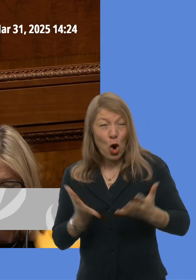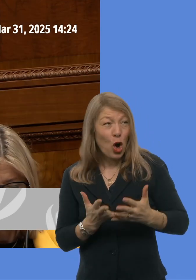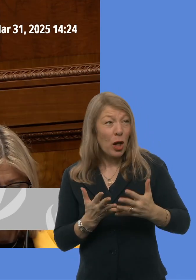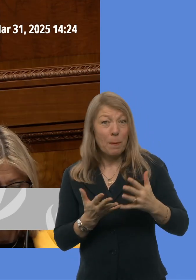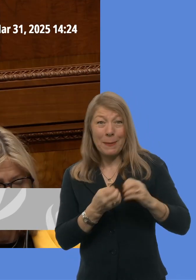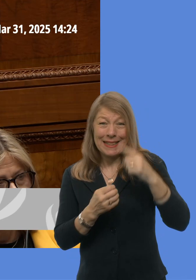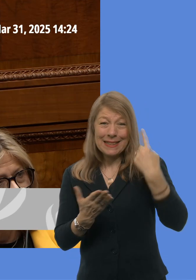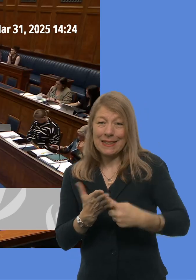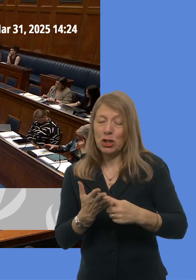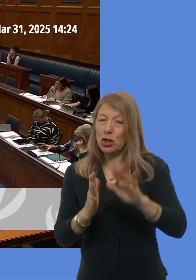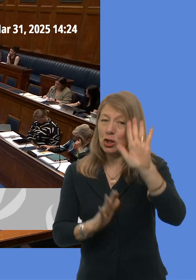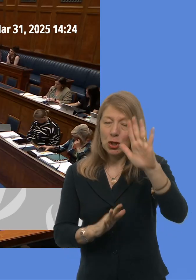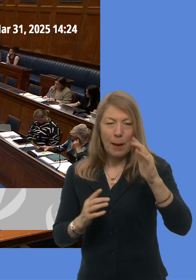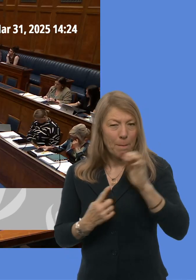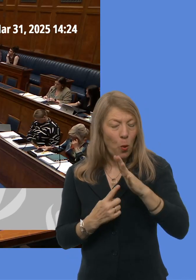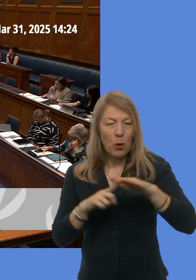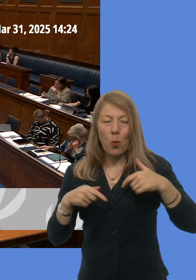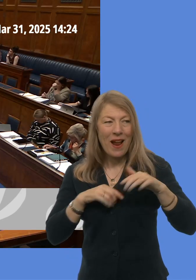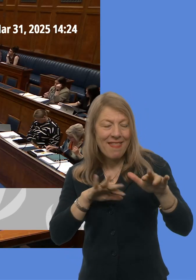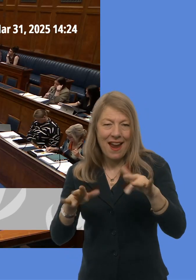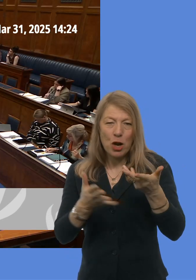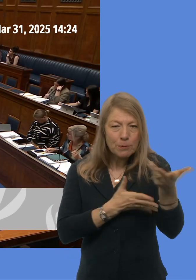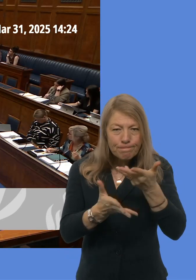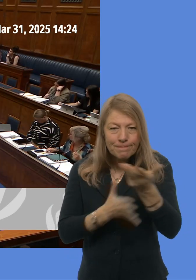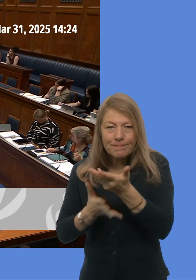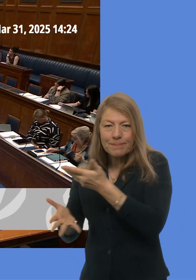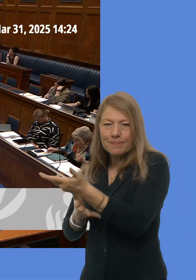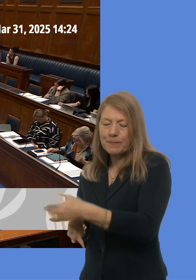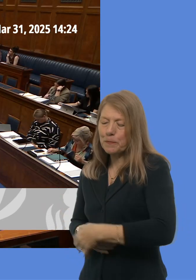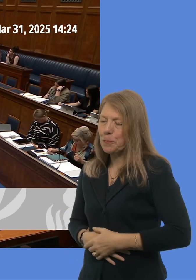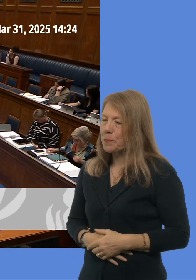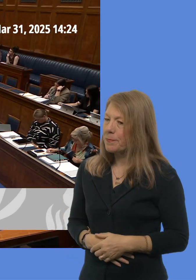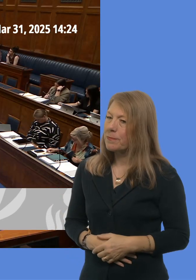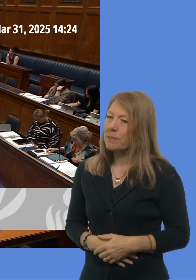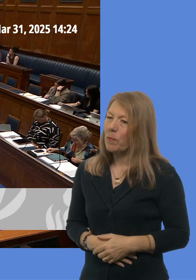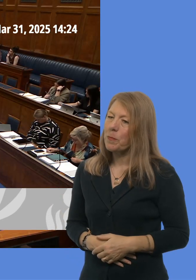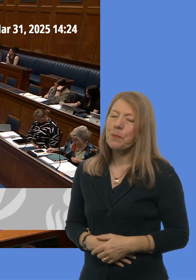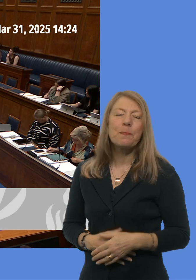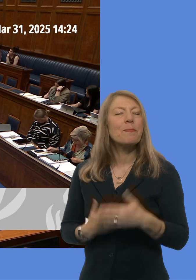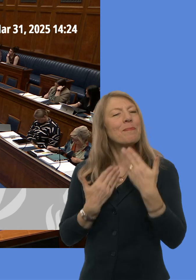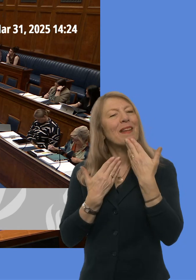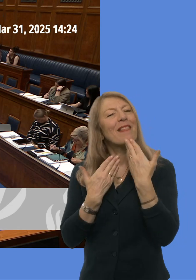I wonder whether you have started conversations with